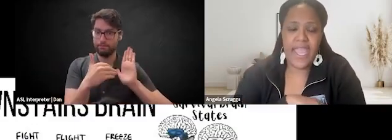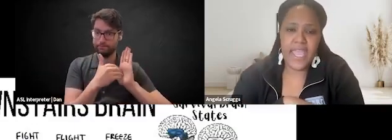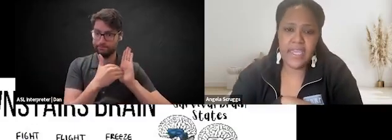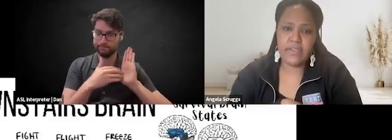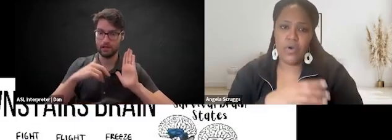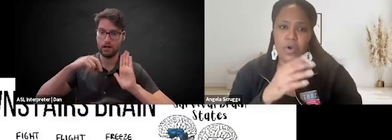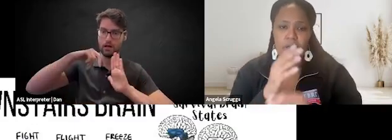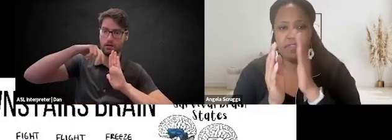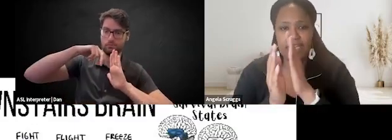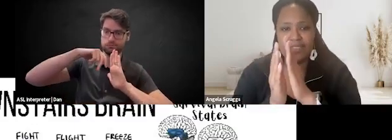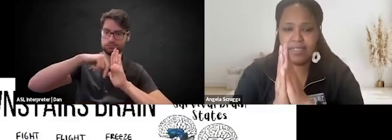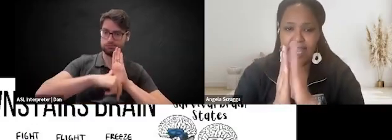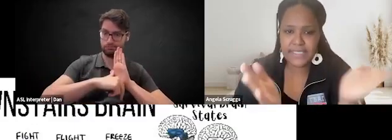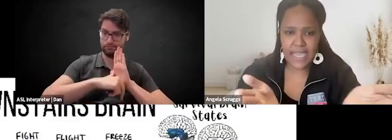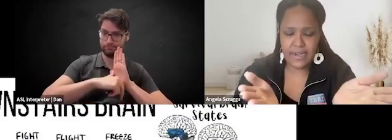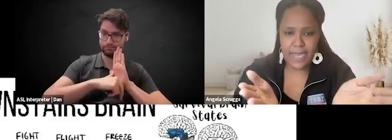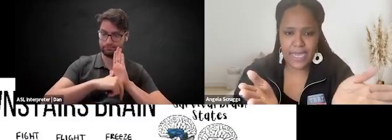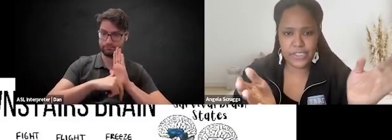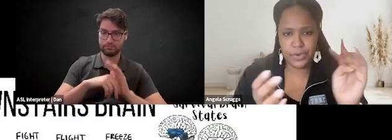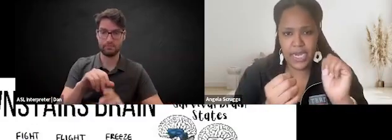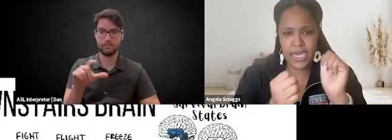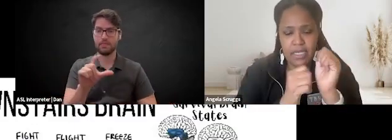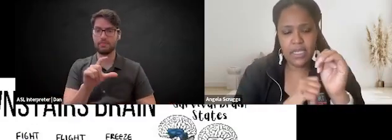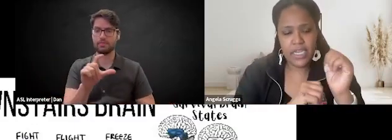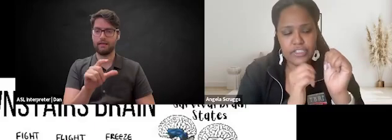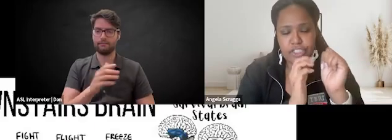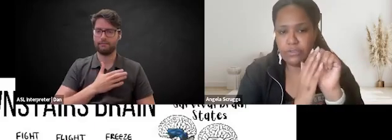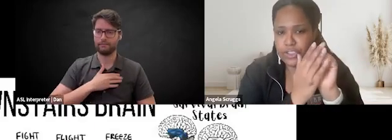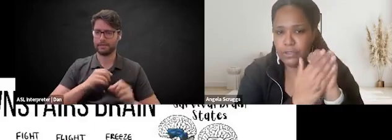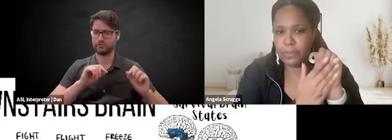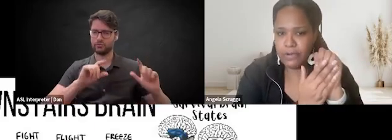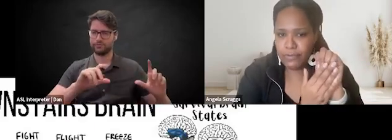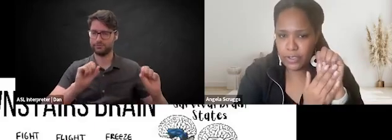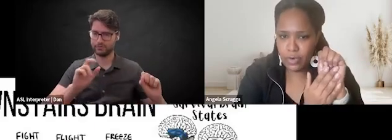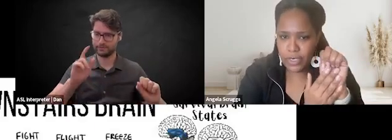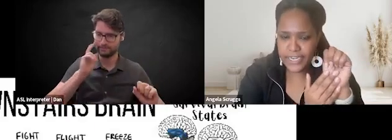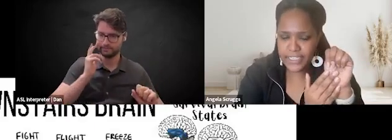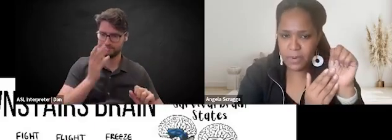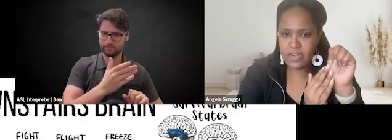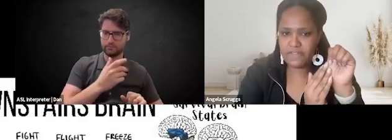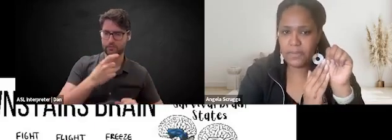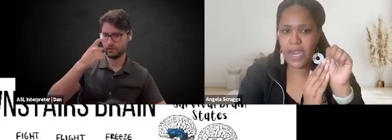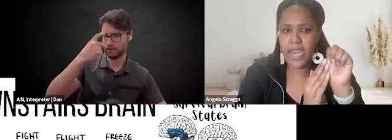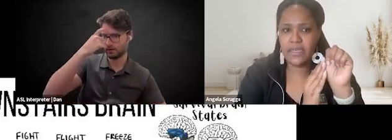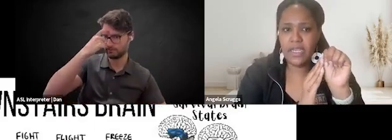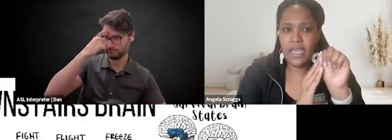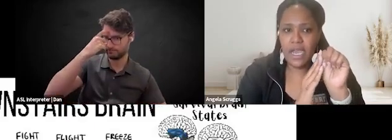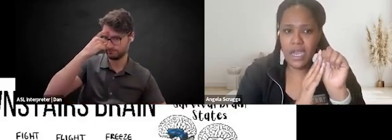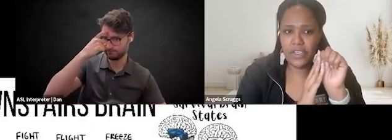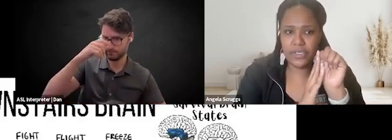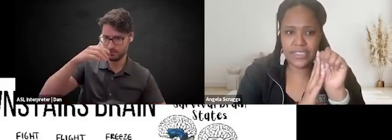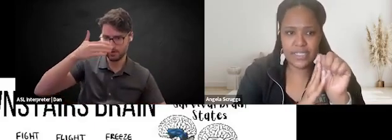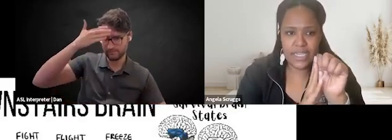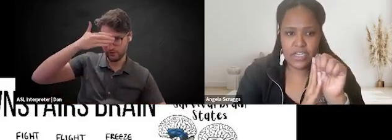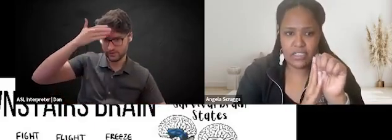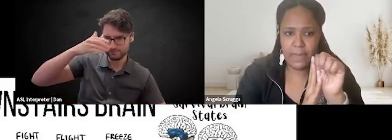And on this left side of my screen, it shows you the prefrontal cortex part of the brain. Uh... you can see it talks about